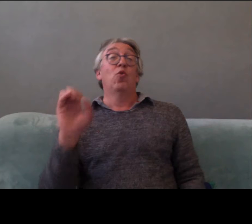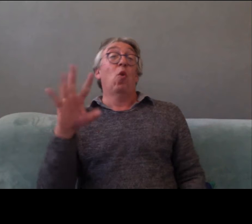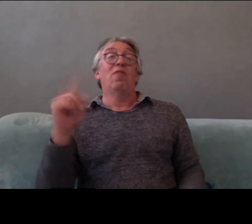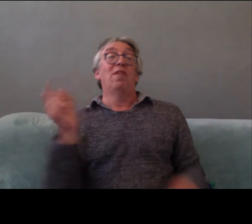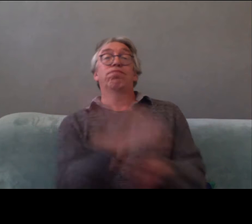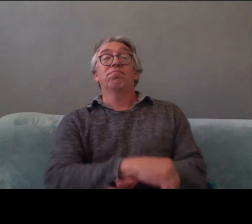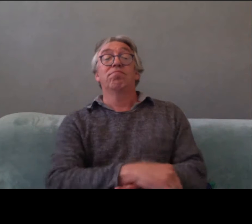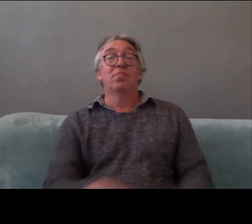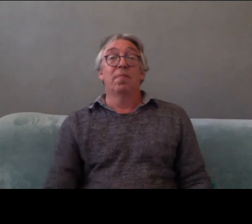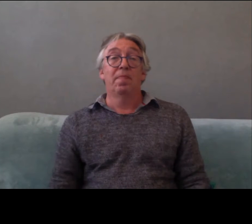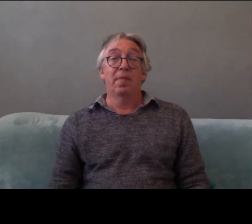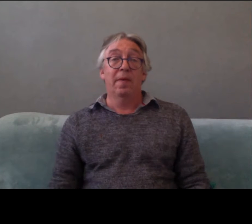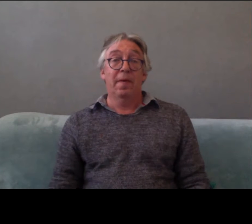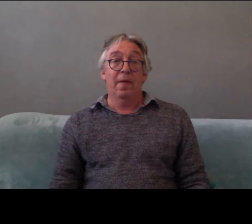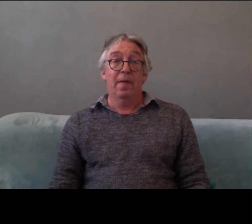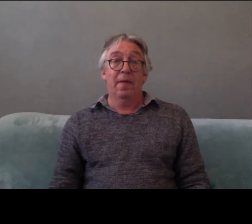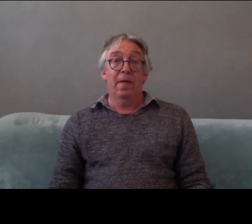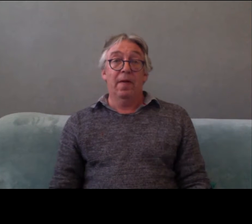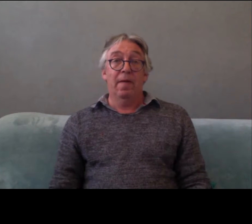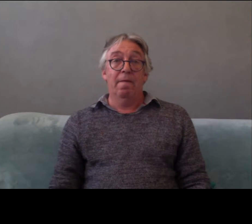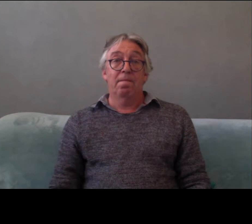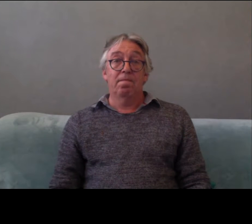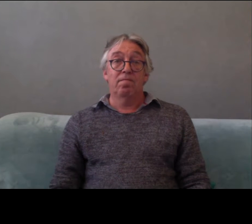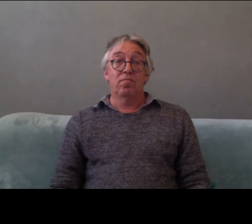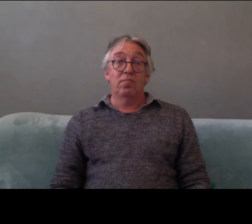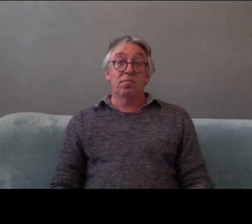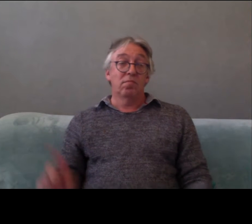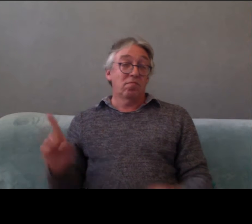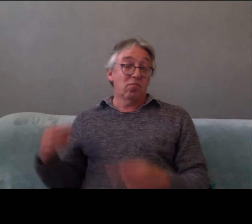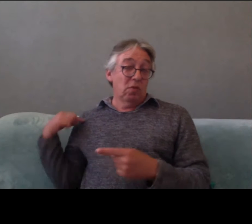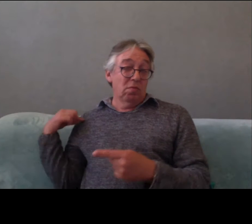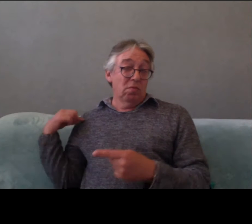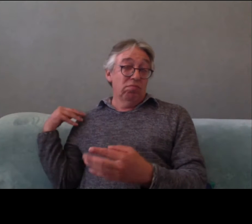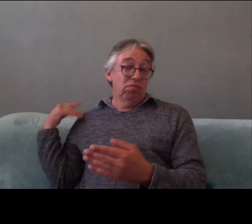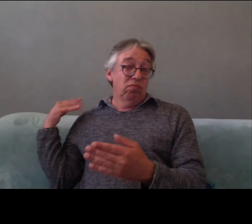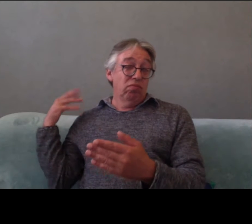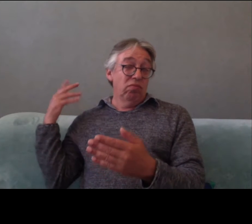to deprioritize investment in public health systems.